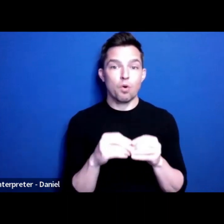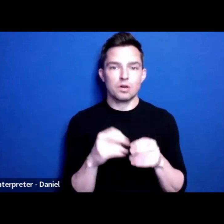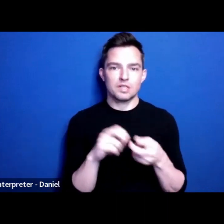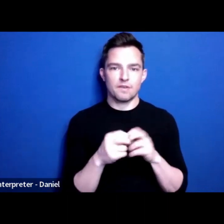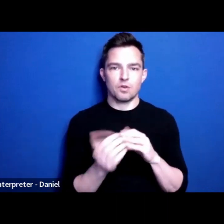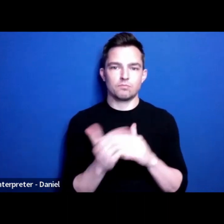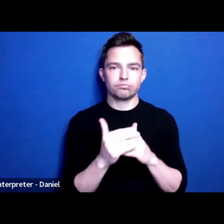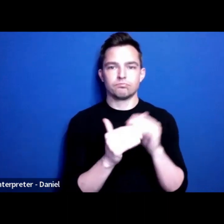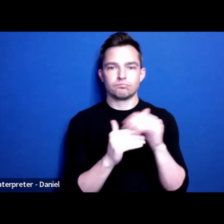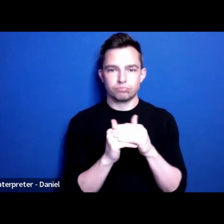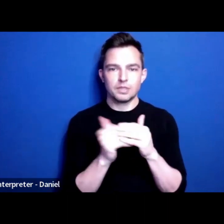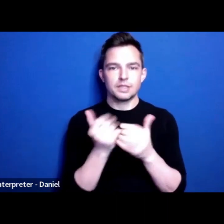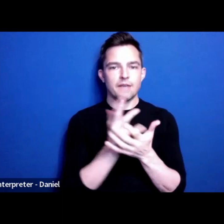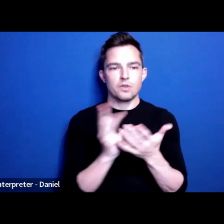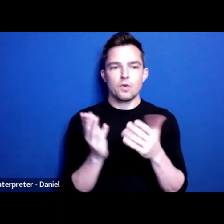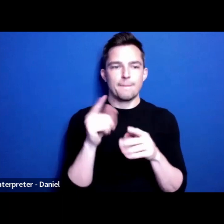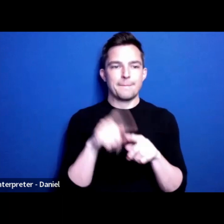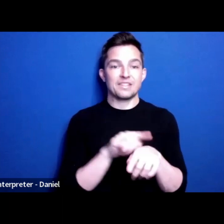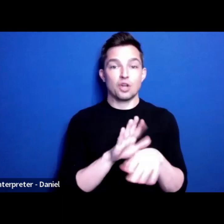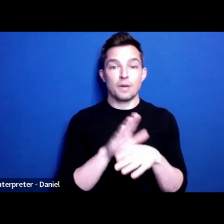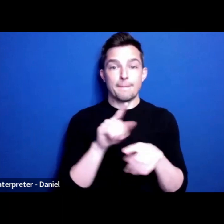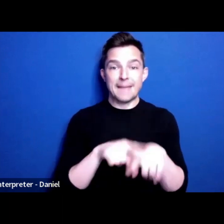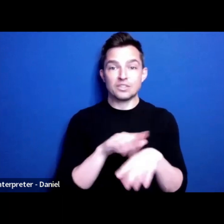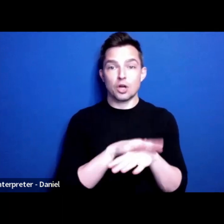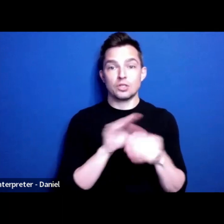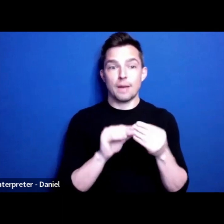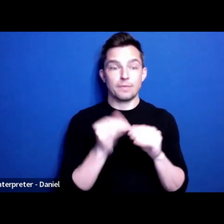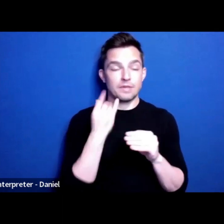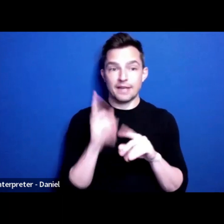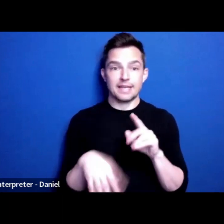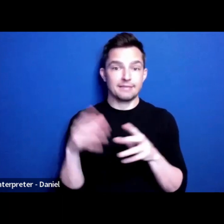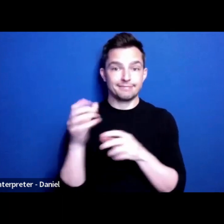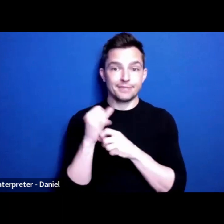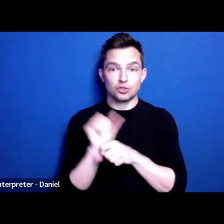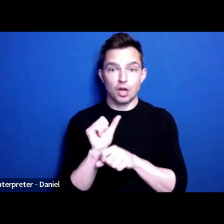everything was based off of numbers. And if I can't obtain a job and I won't obtain a job,